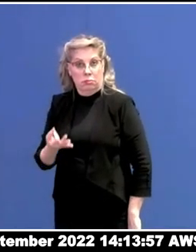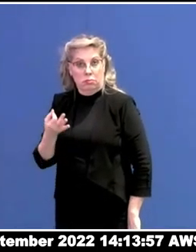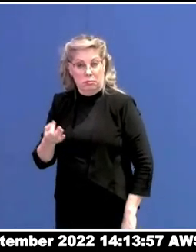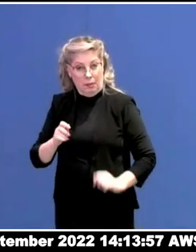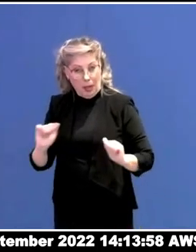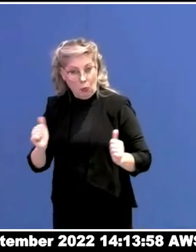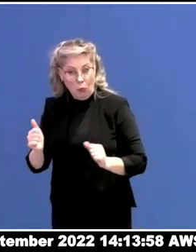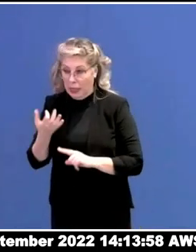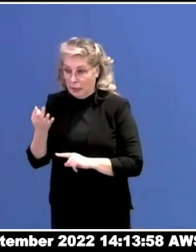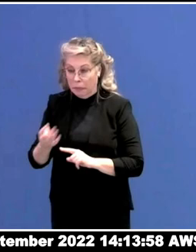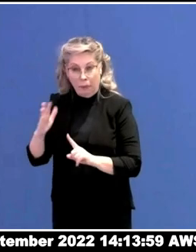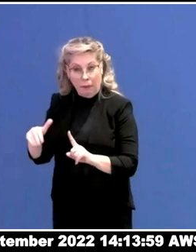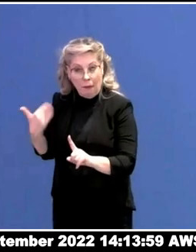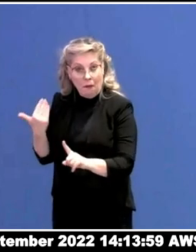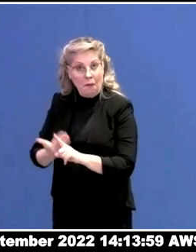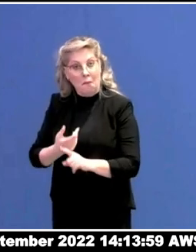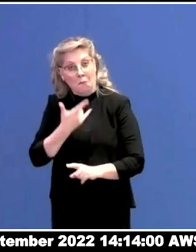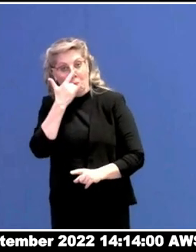ensure that review happens, you lose your funding.